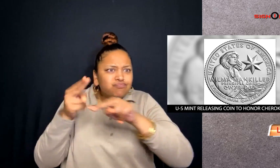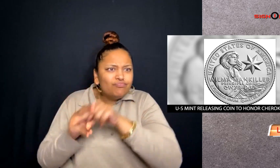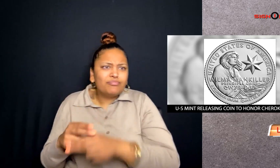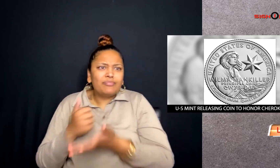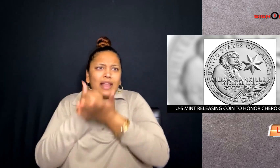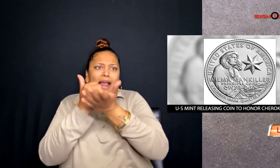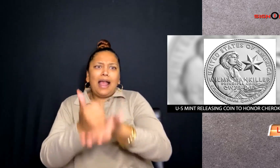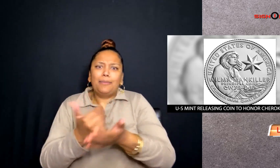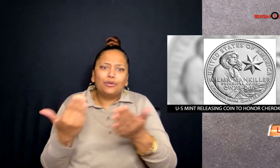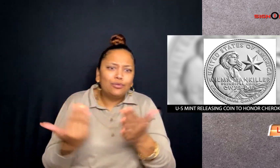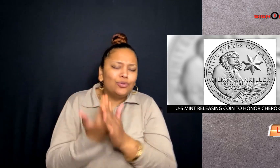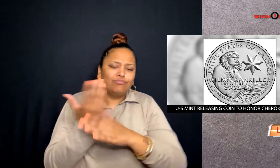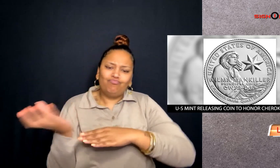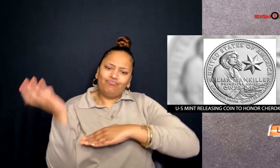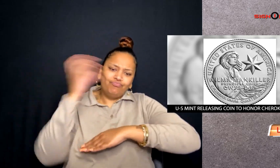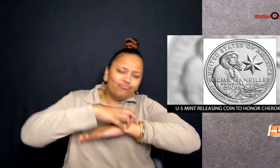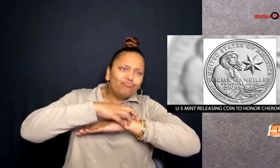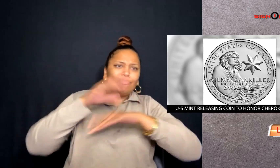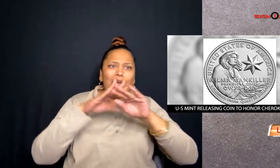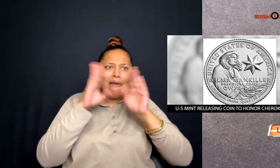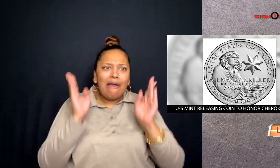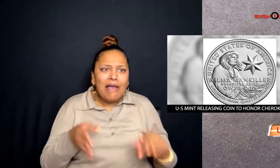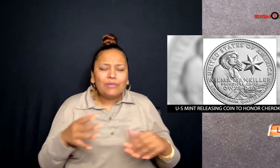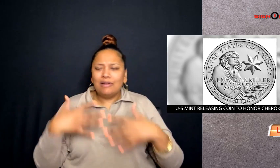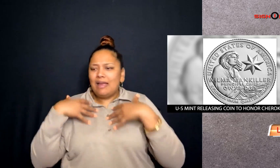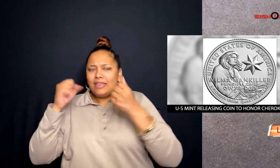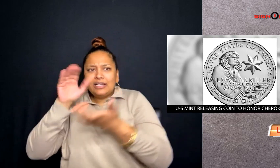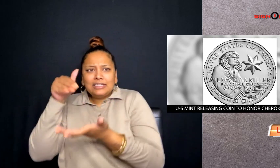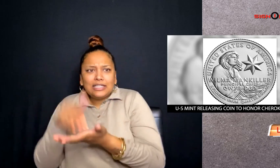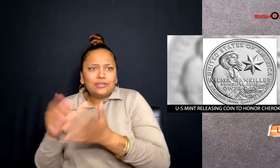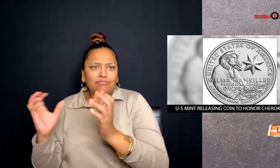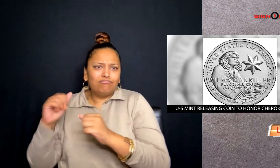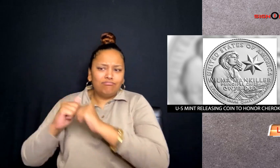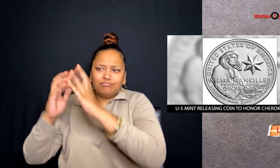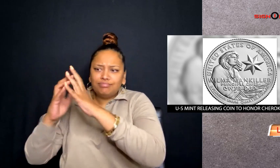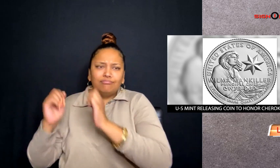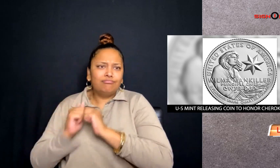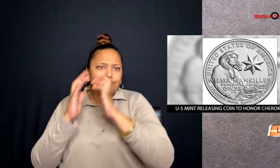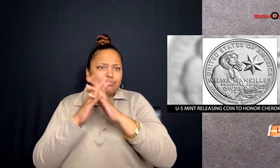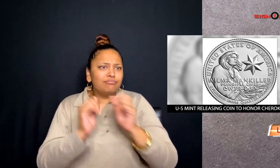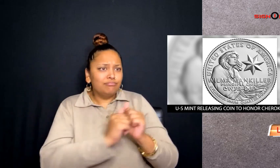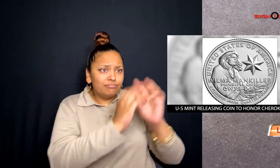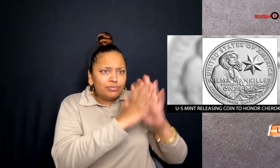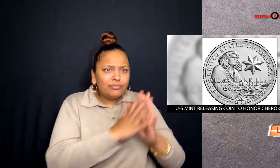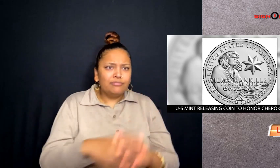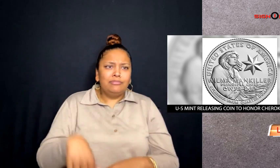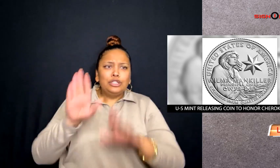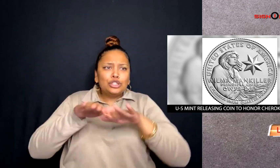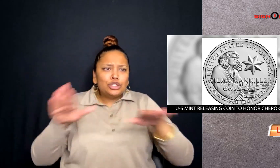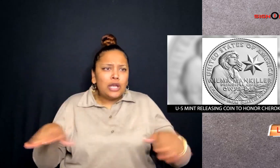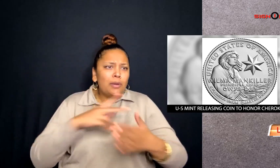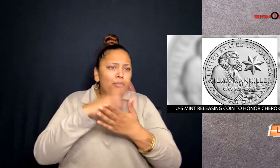the tribe's enrollment doubled employment and helped launch new housing new centers